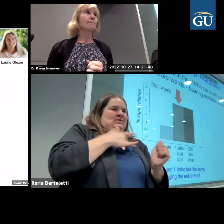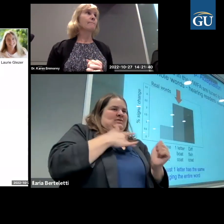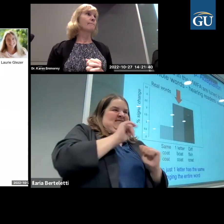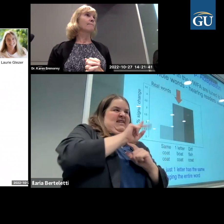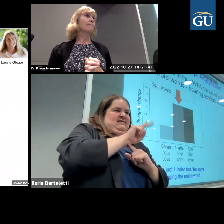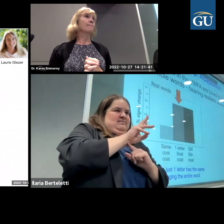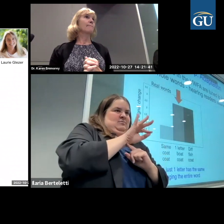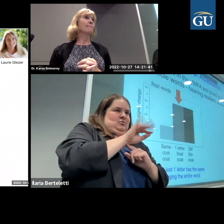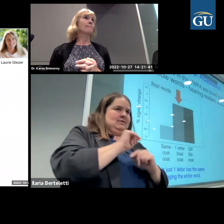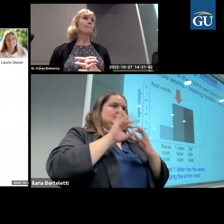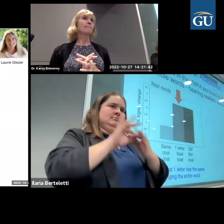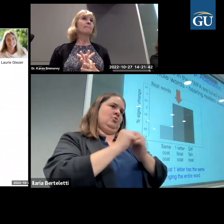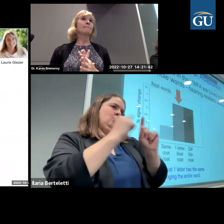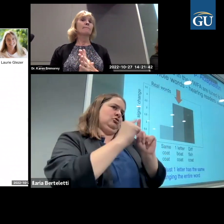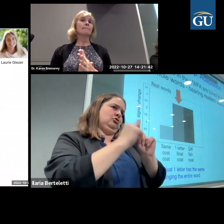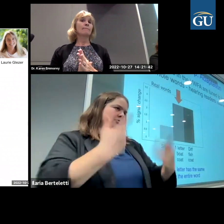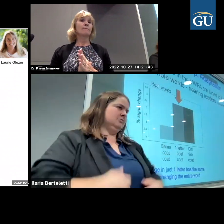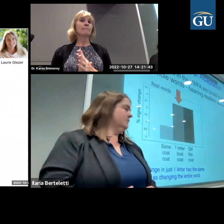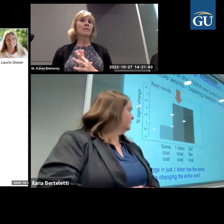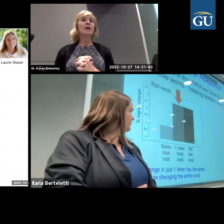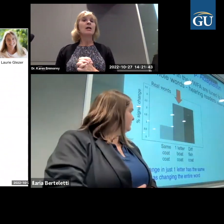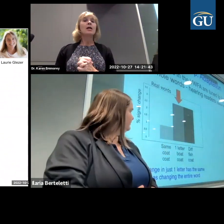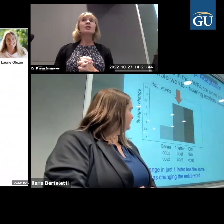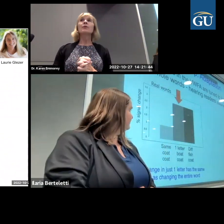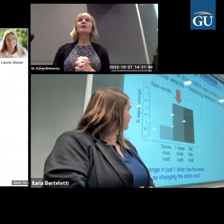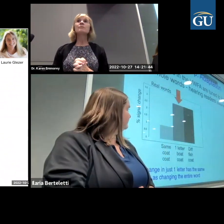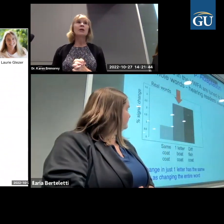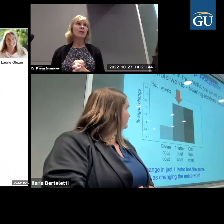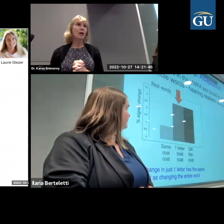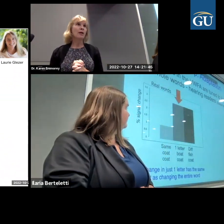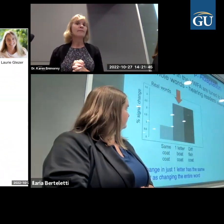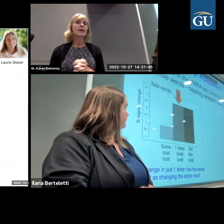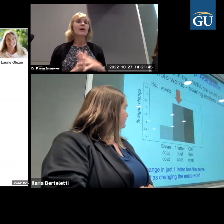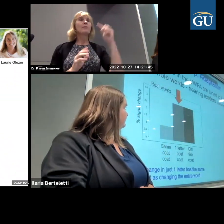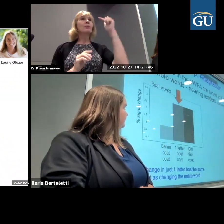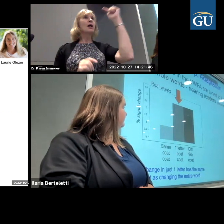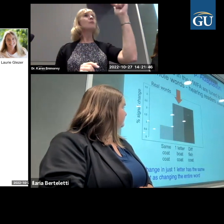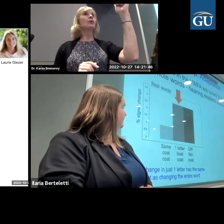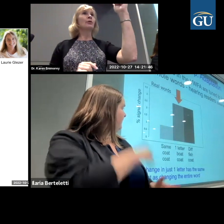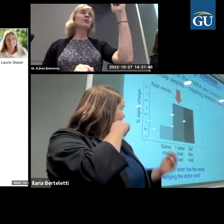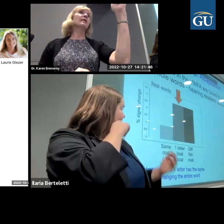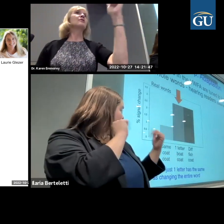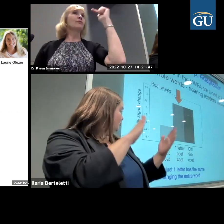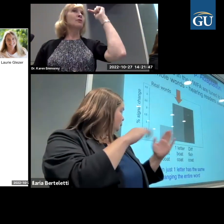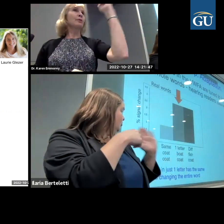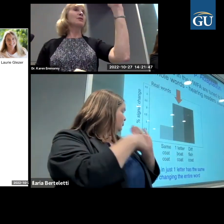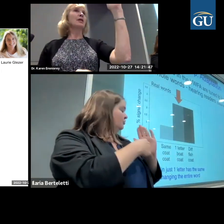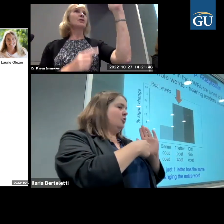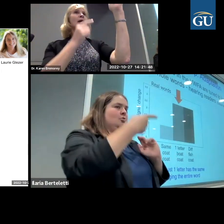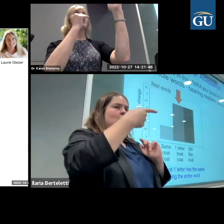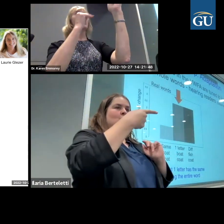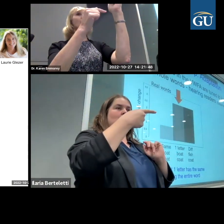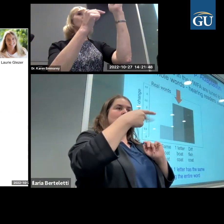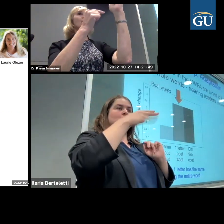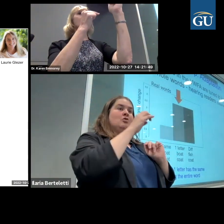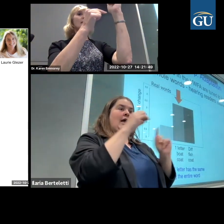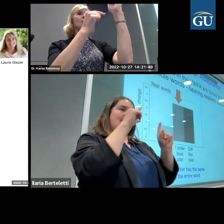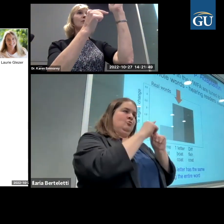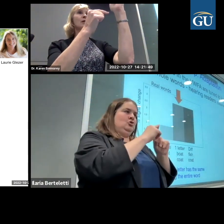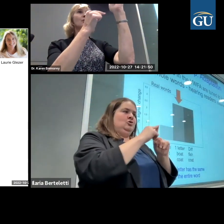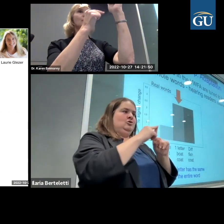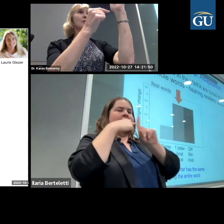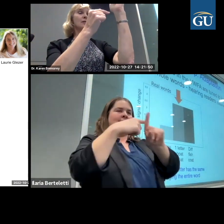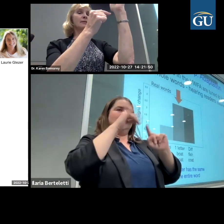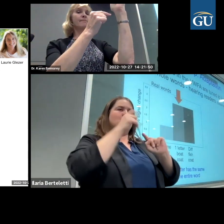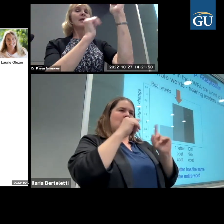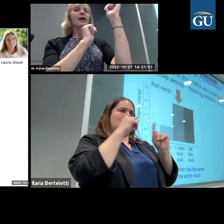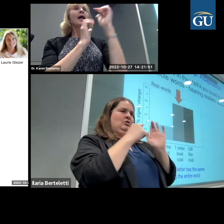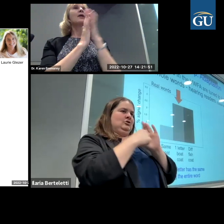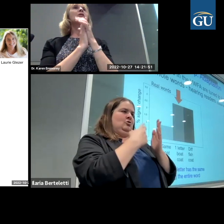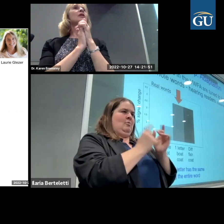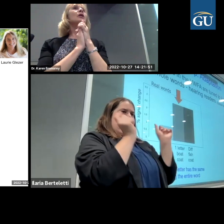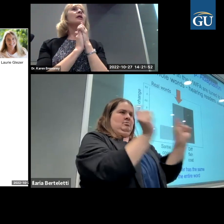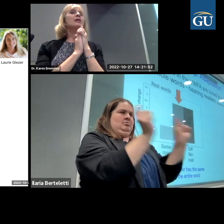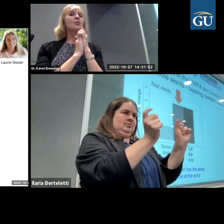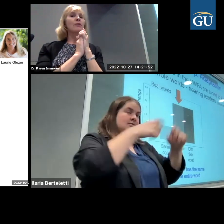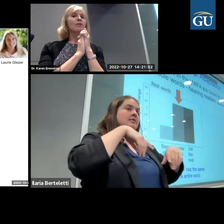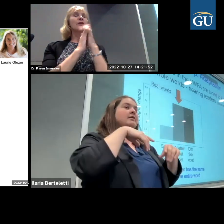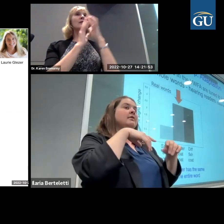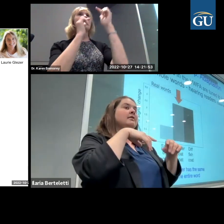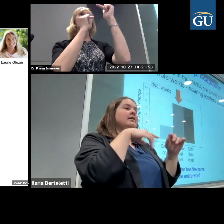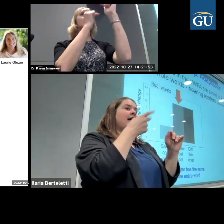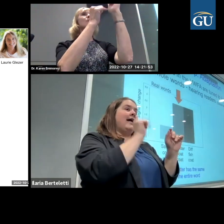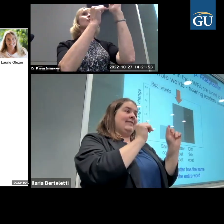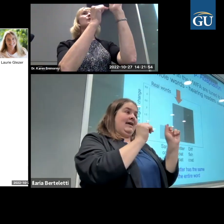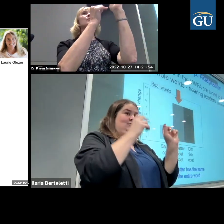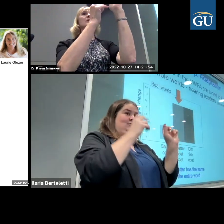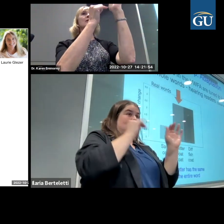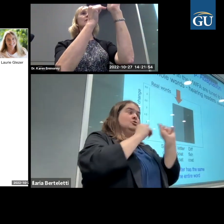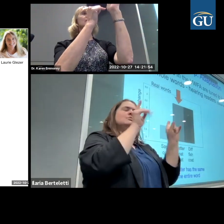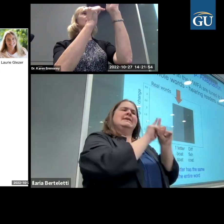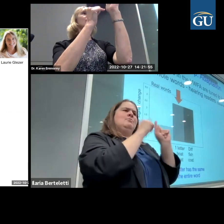So in this paradigm a prime word. So that's the first presentation and a target word, the second presentation are presented, and what's varied is whether the exact same word is presented. So in this case, code and code again, okay,